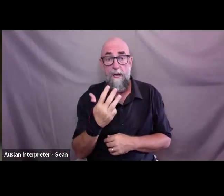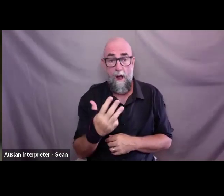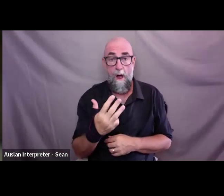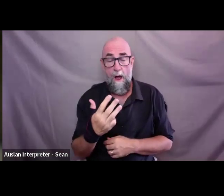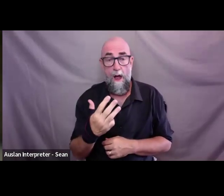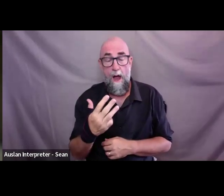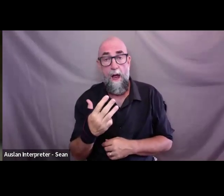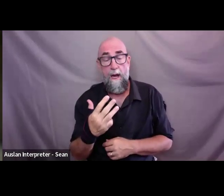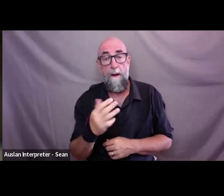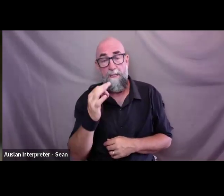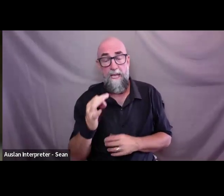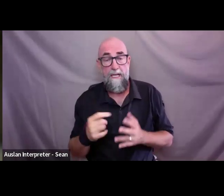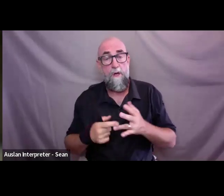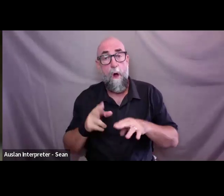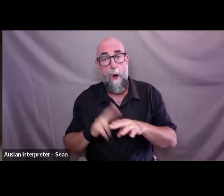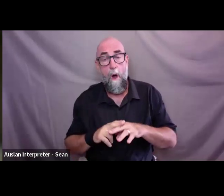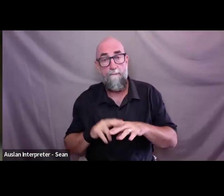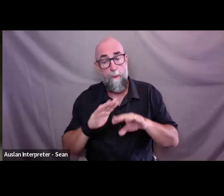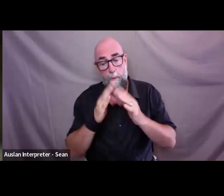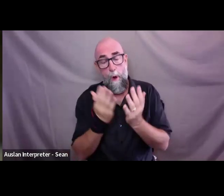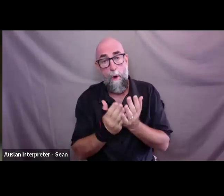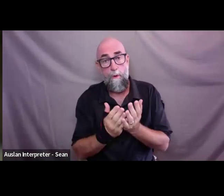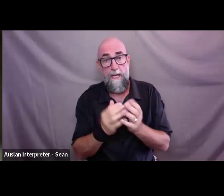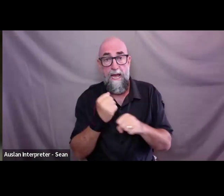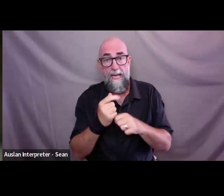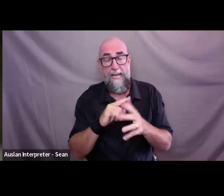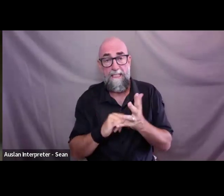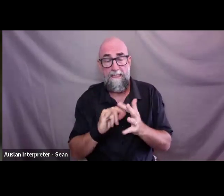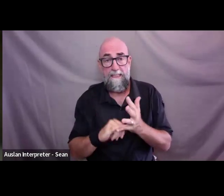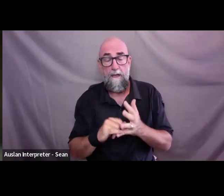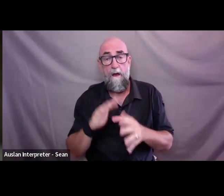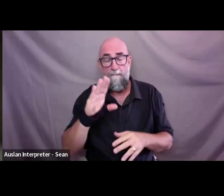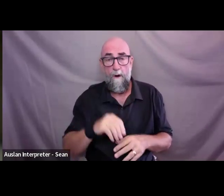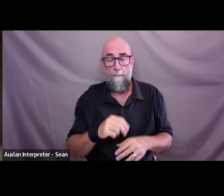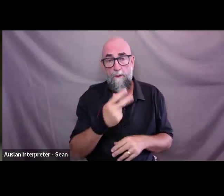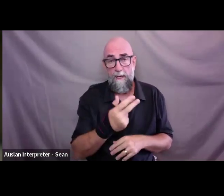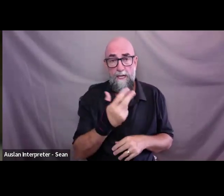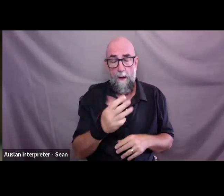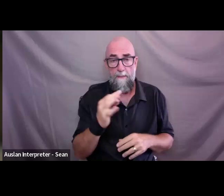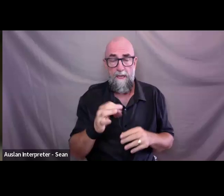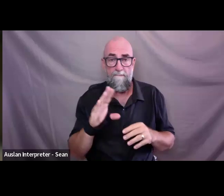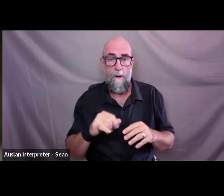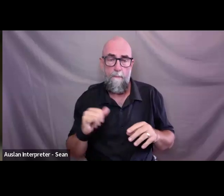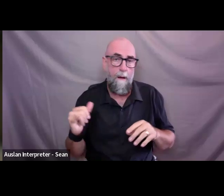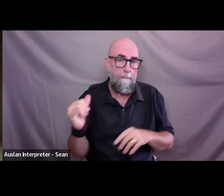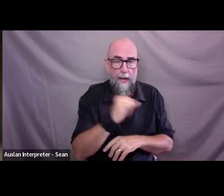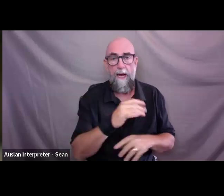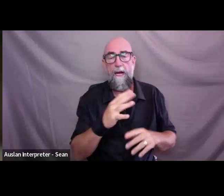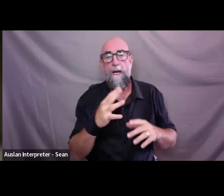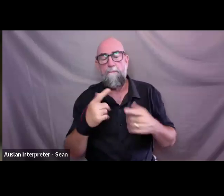tourism. That's significant because a lot of our cultural activity is built into tourism agendas. So,